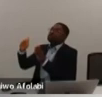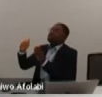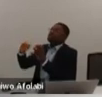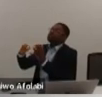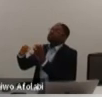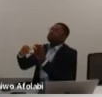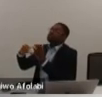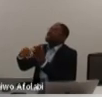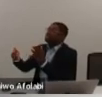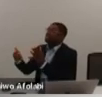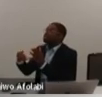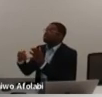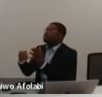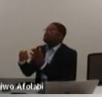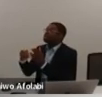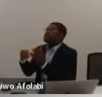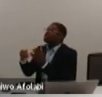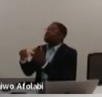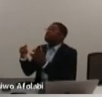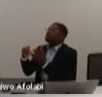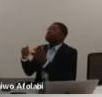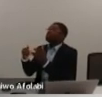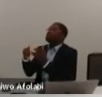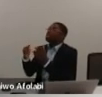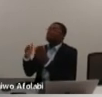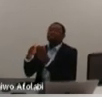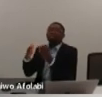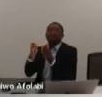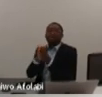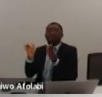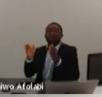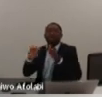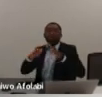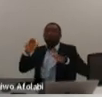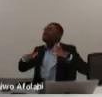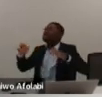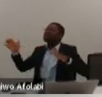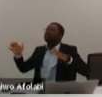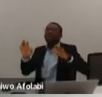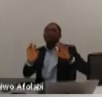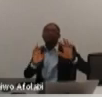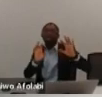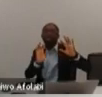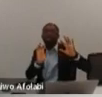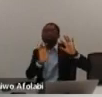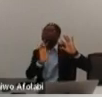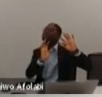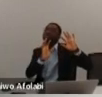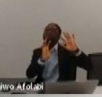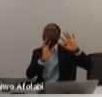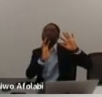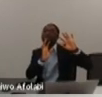there is, A, there is no access to the information, but also beyond that it seems that we're operating at different levels like the bureaucracy